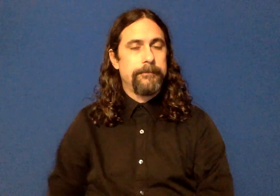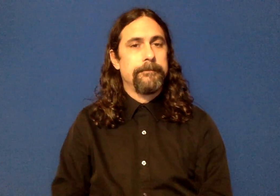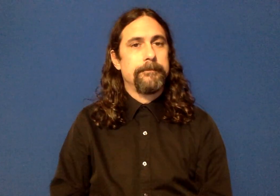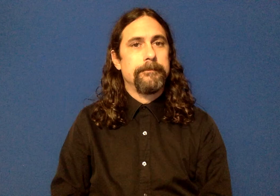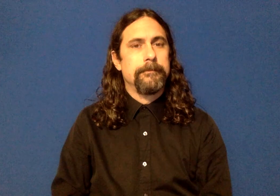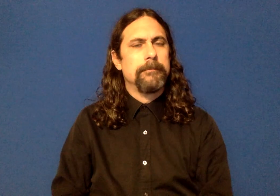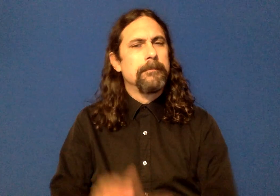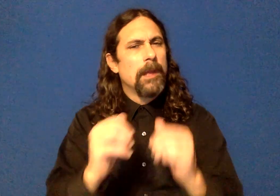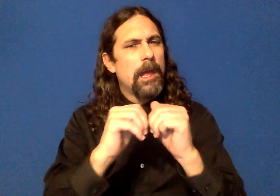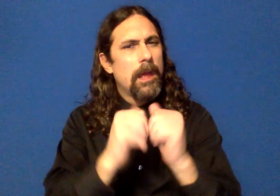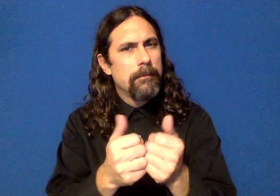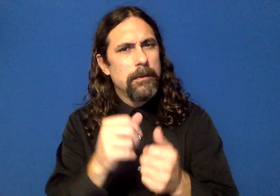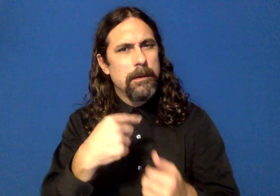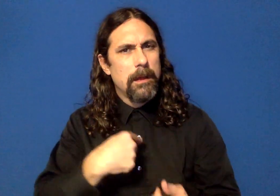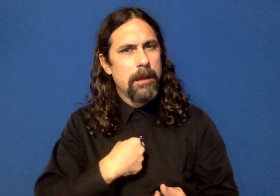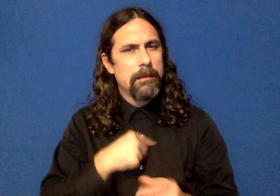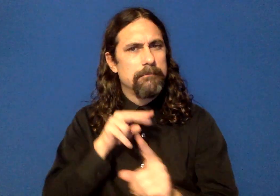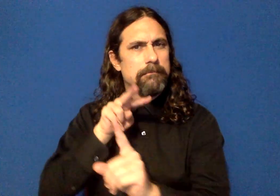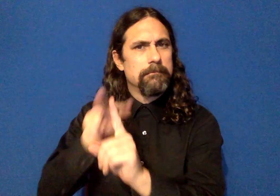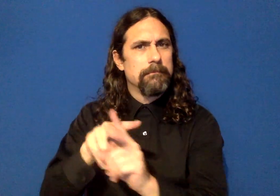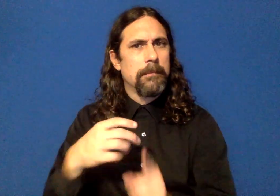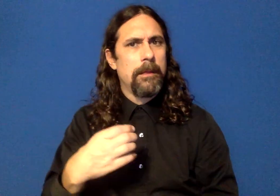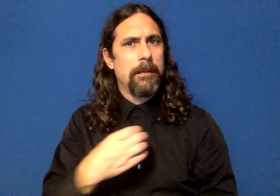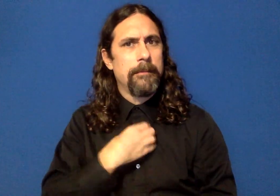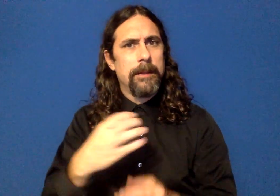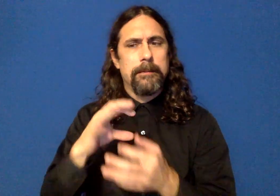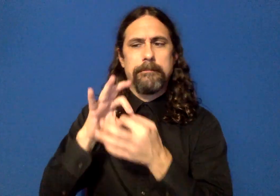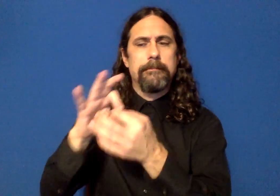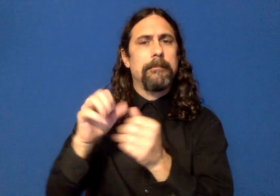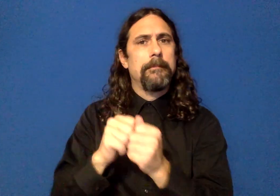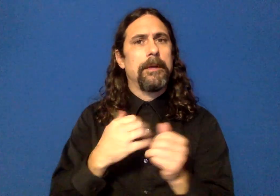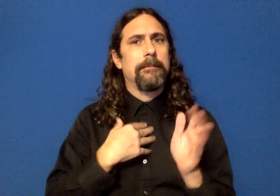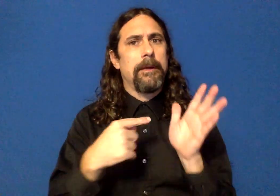How do I file a complaint about my affordable housing application